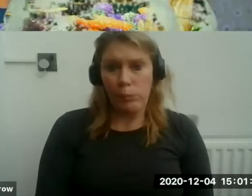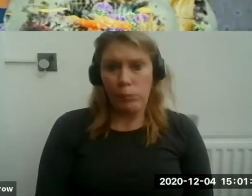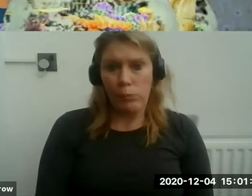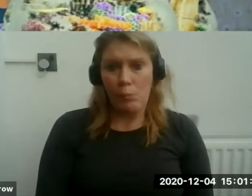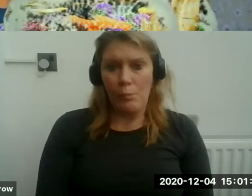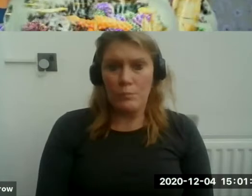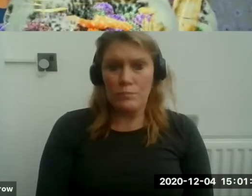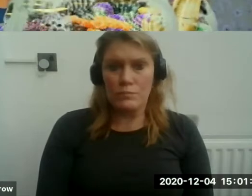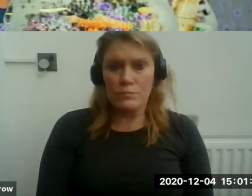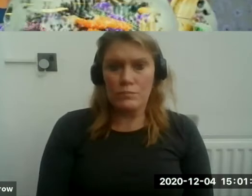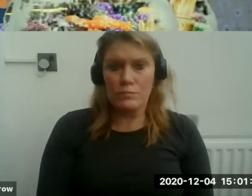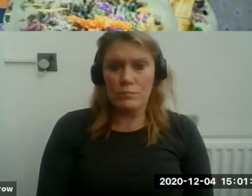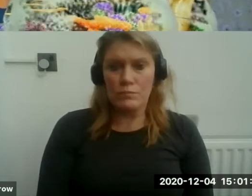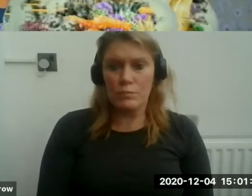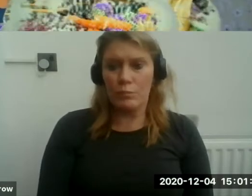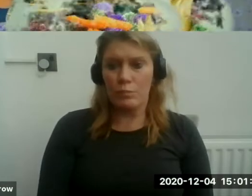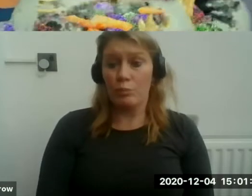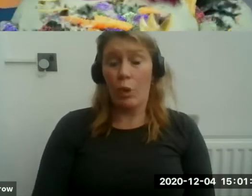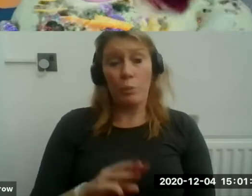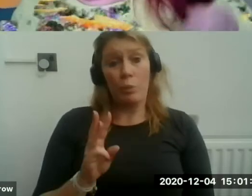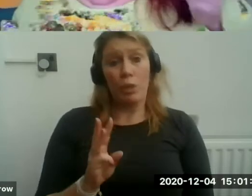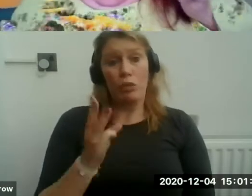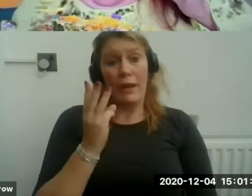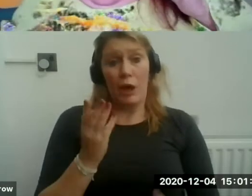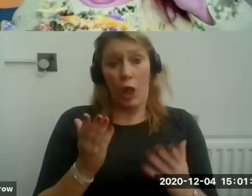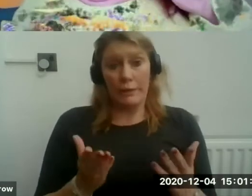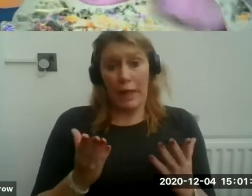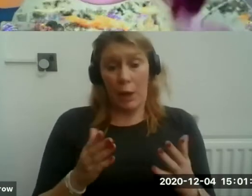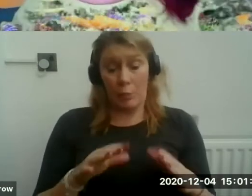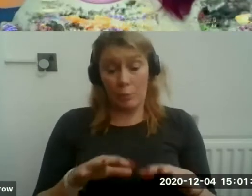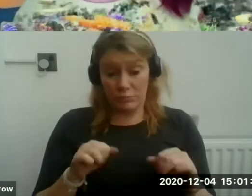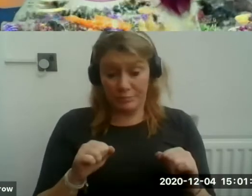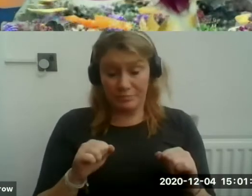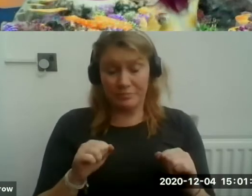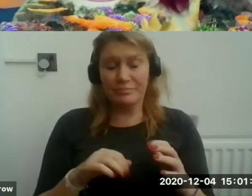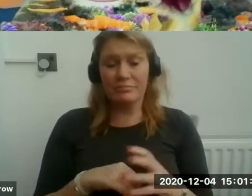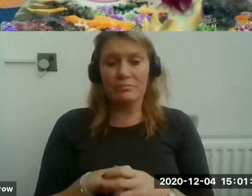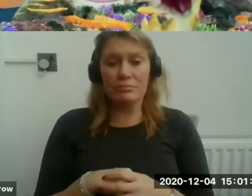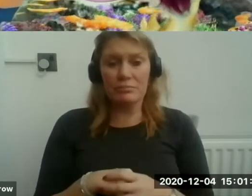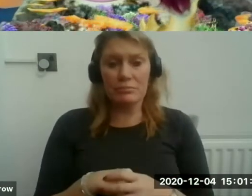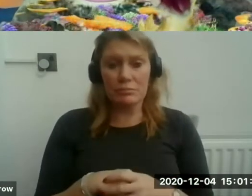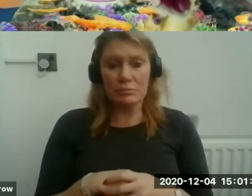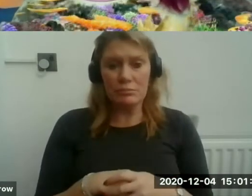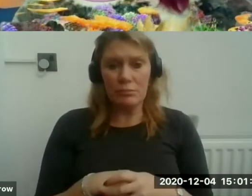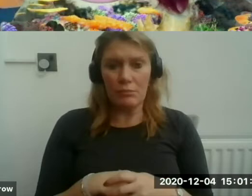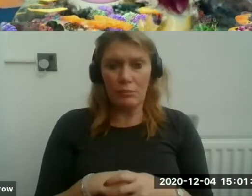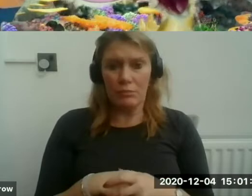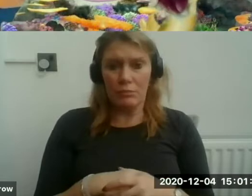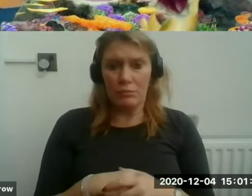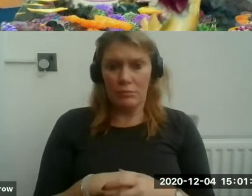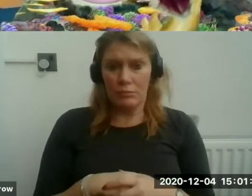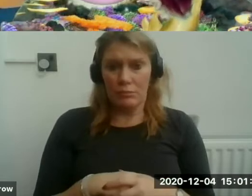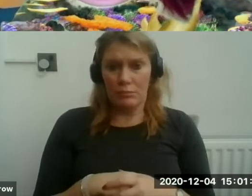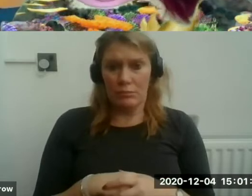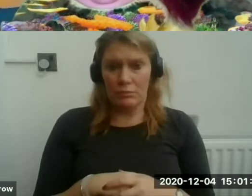So, here we are, it's 3 o'clock, according to my iPad, actually it's 3.01.